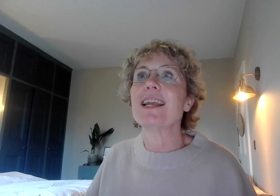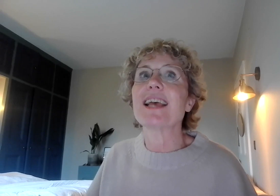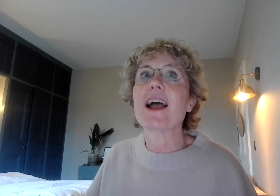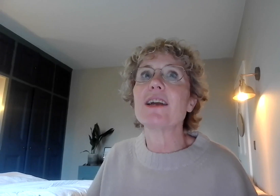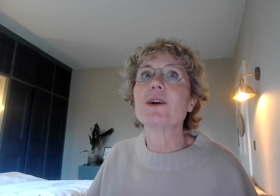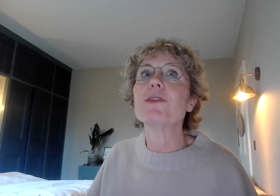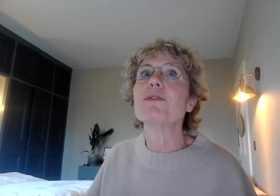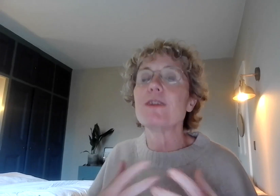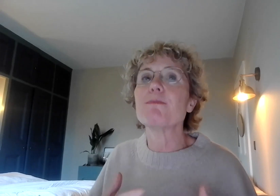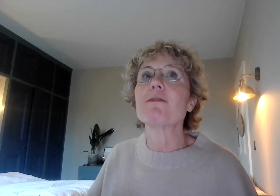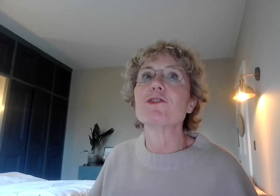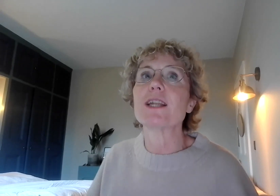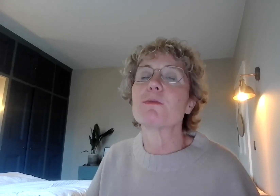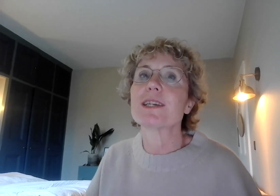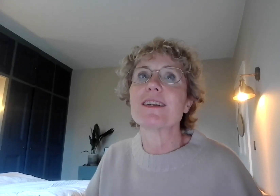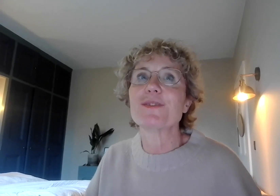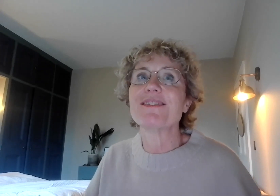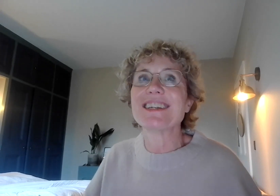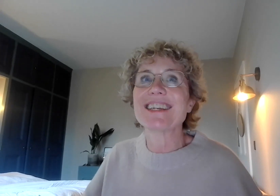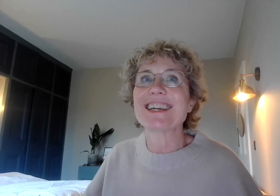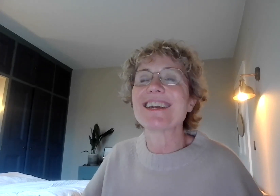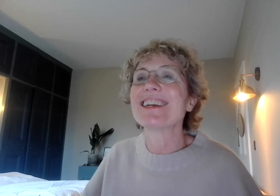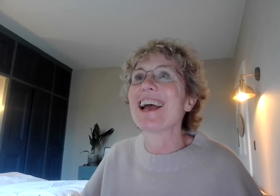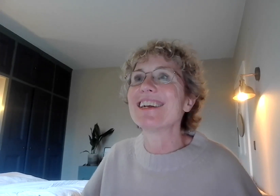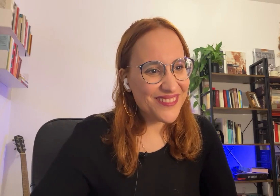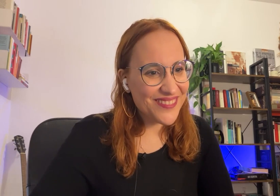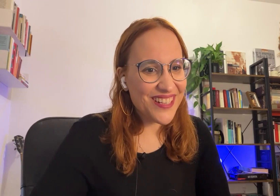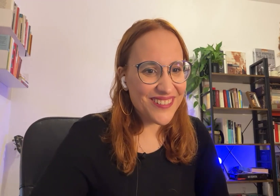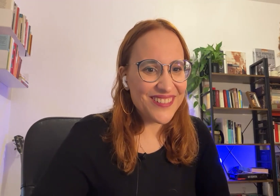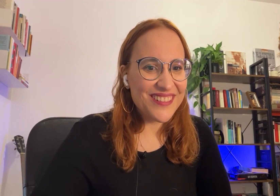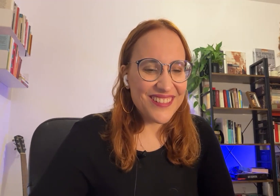It's AI." So, the feedback from the transport sector is fantastic. Wow.